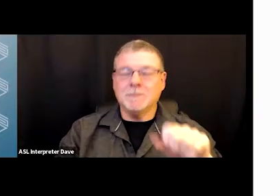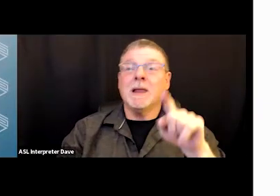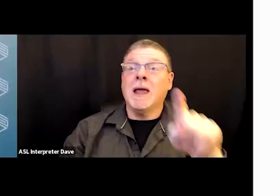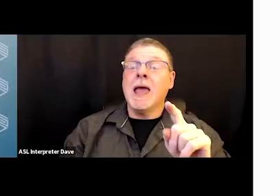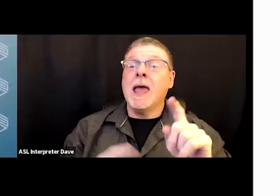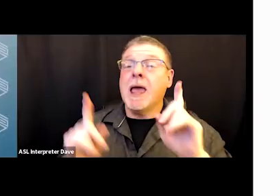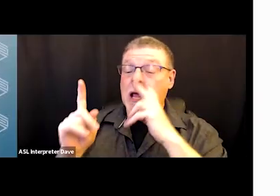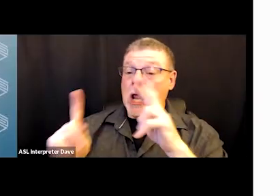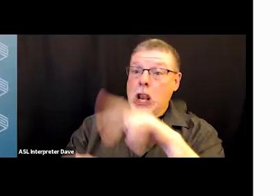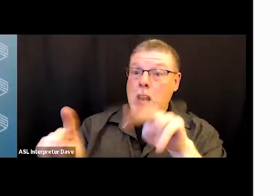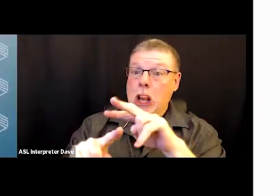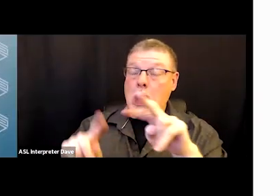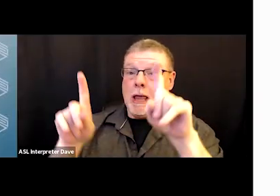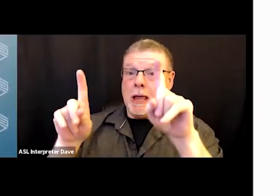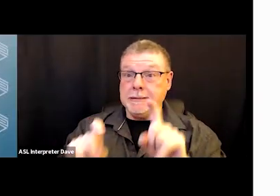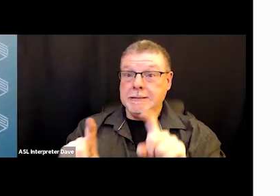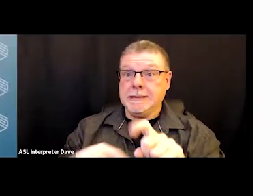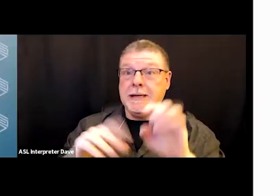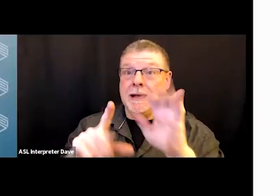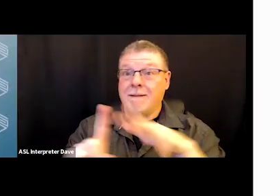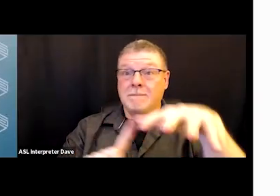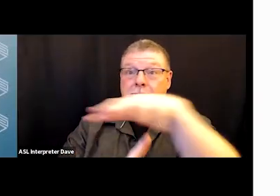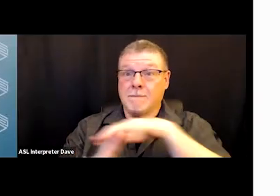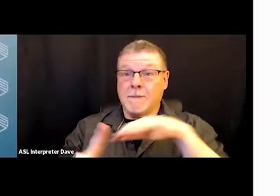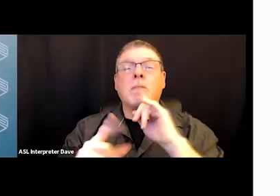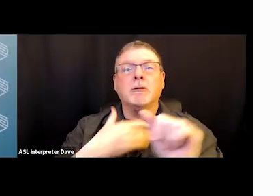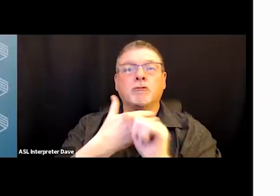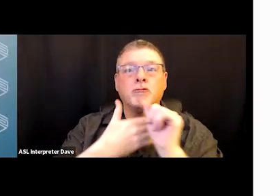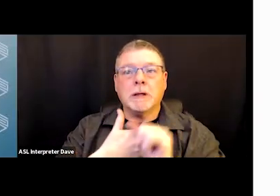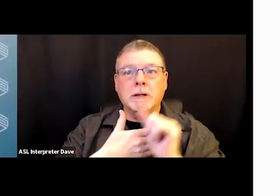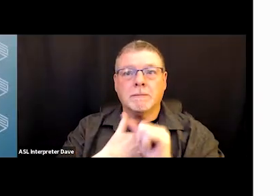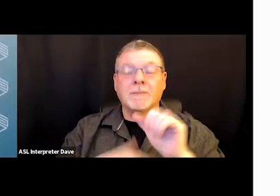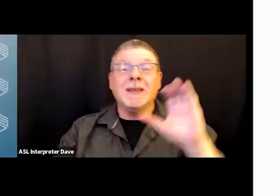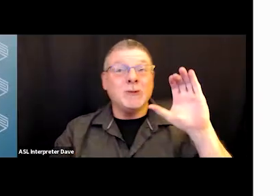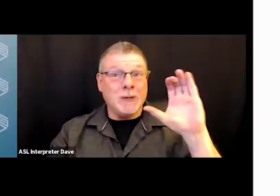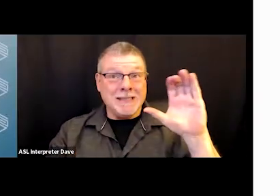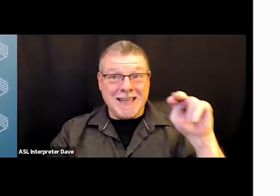as being a threat, and therefore, their central nervous system is mobilizing them